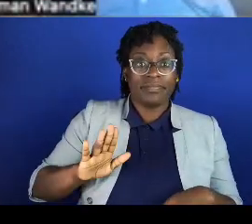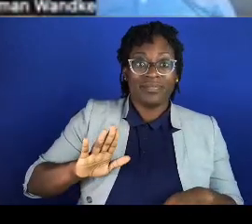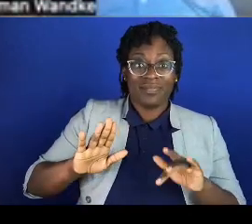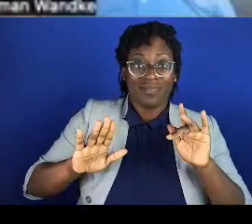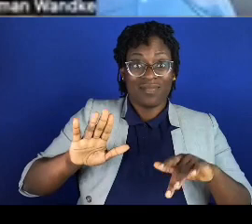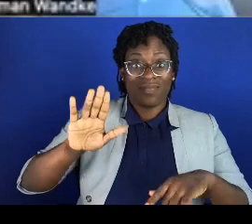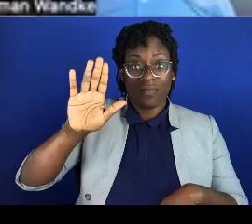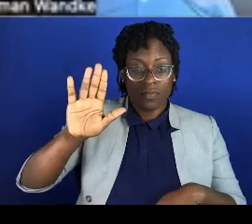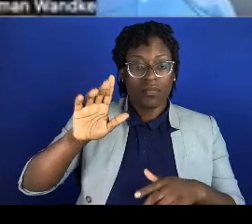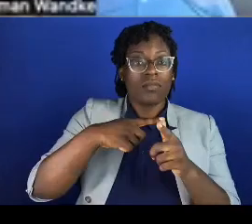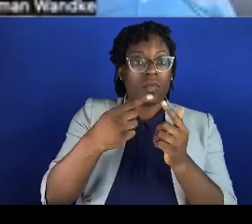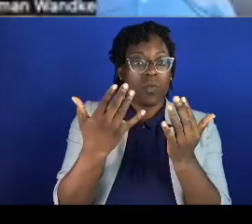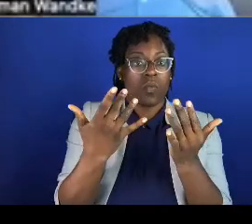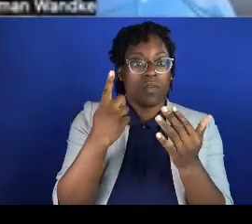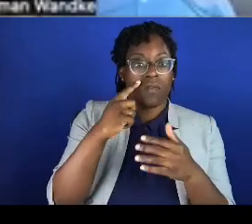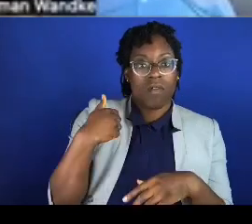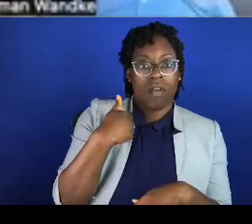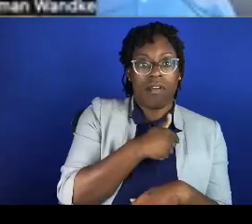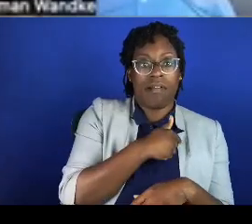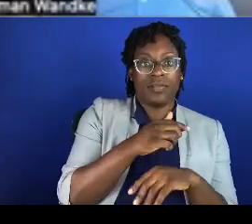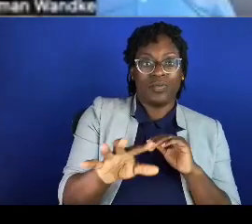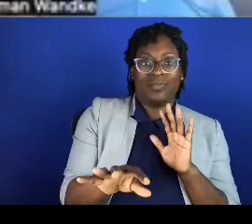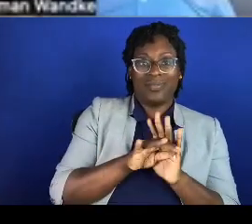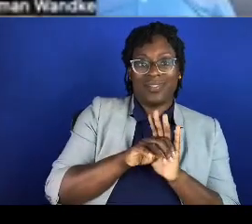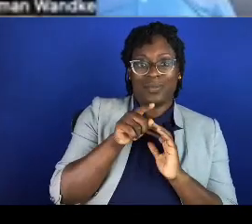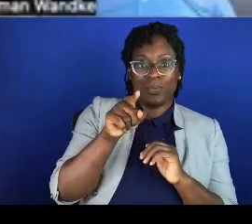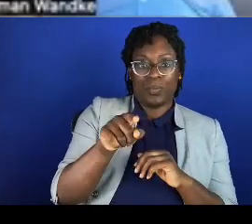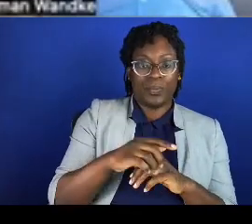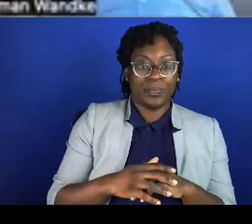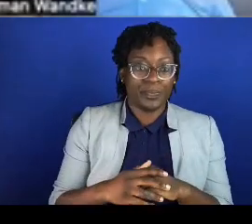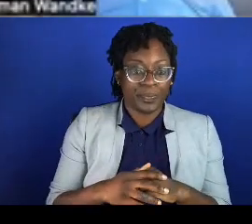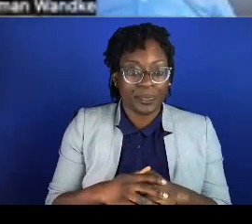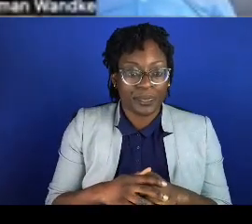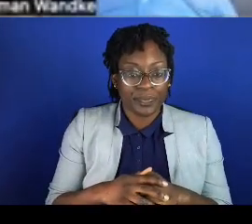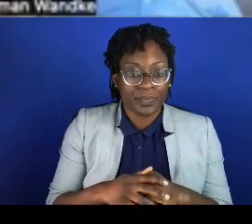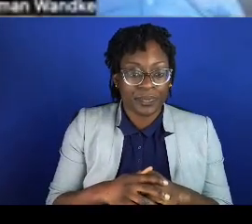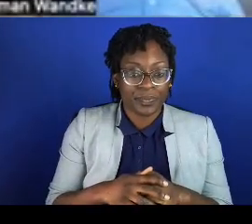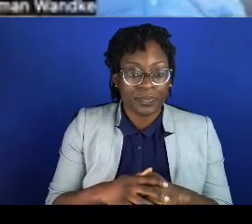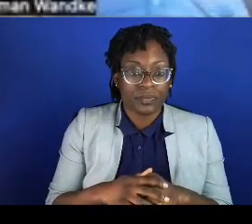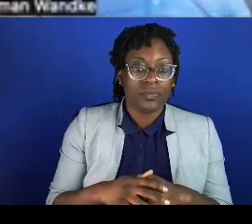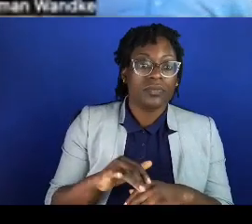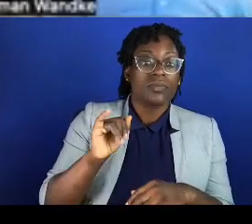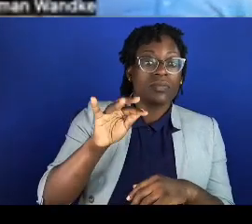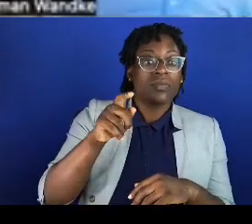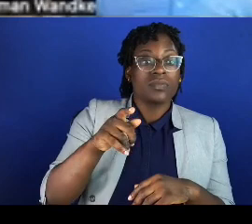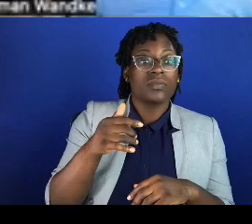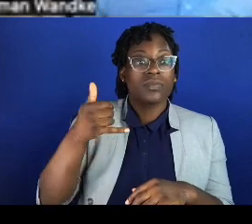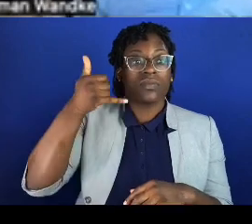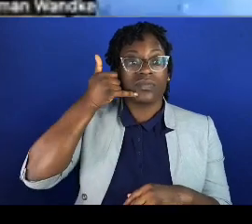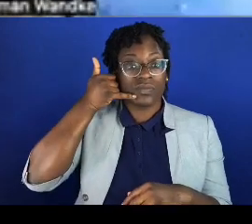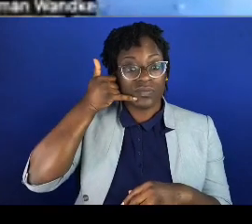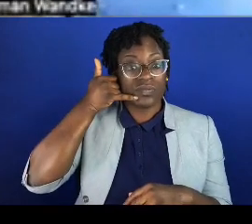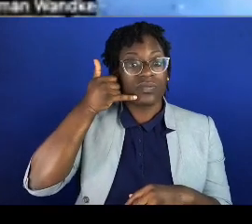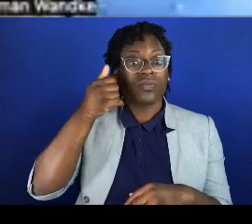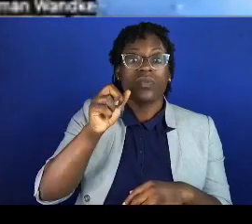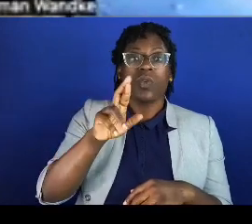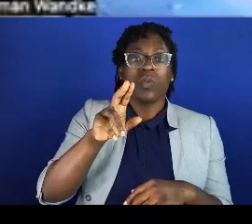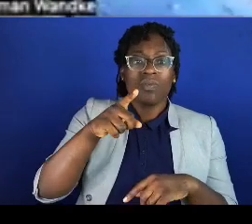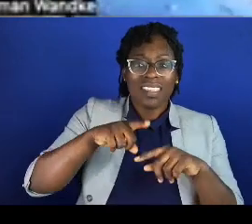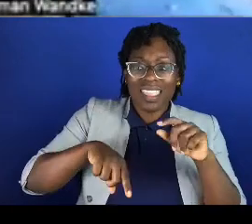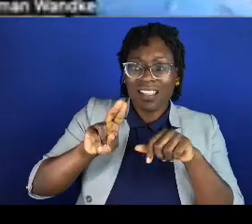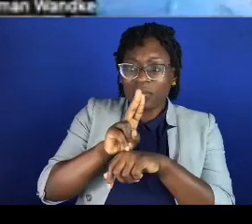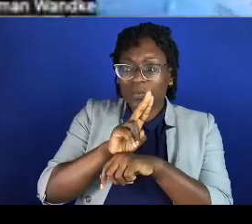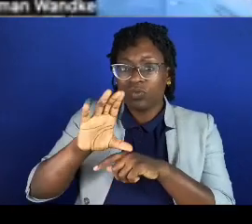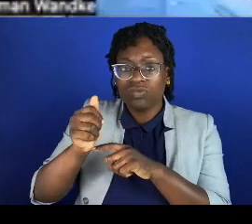If your question is not answered during the webinar, you are listening by phone or you